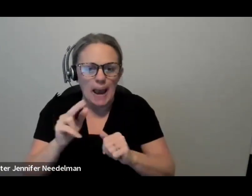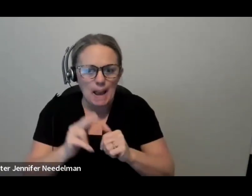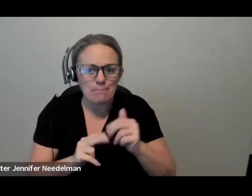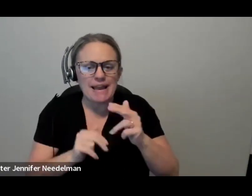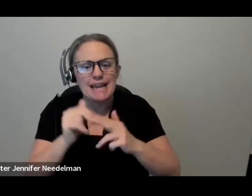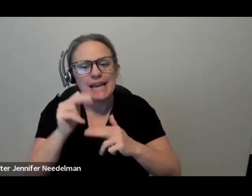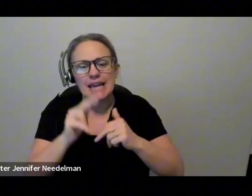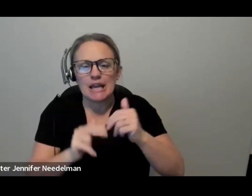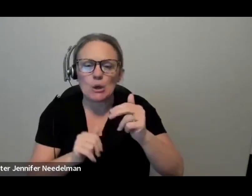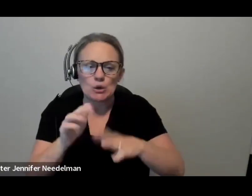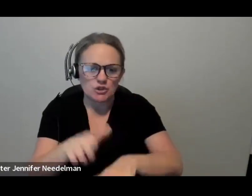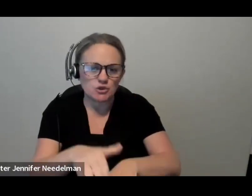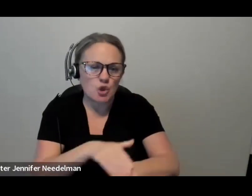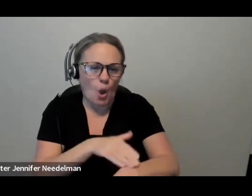increase your knowledge that way.